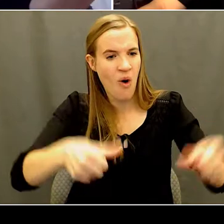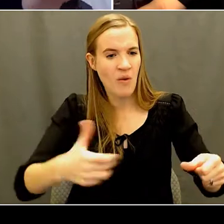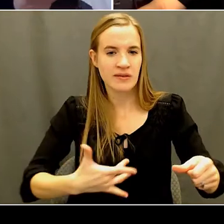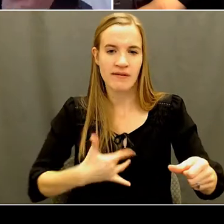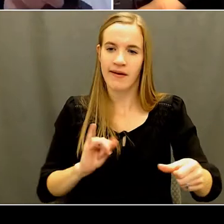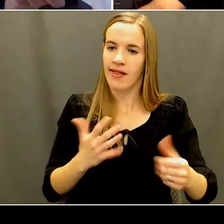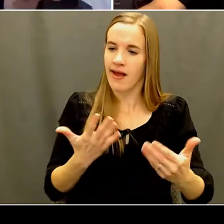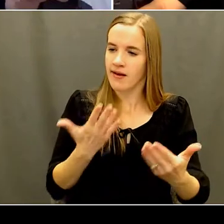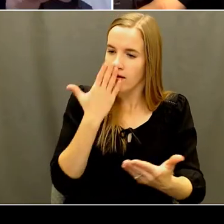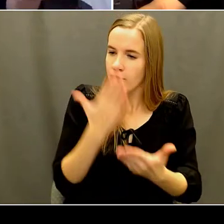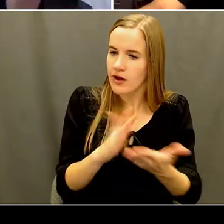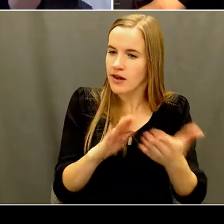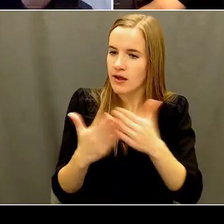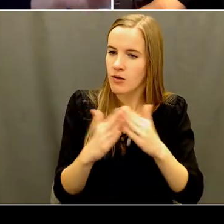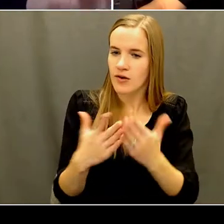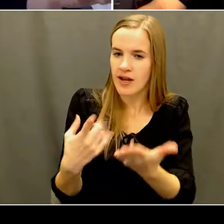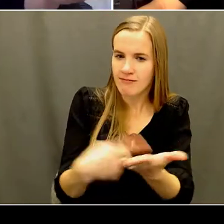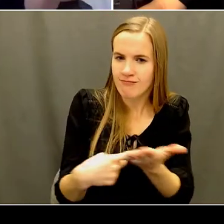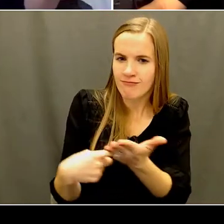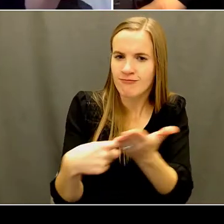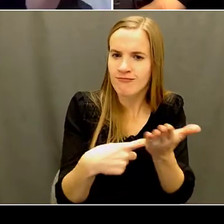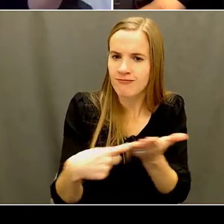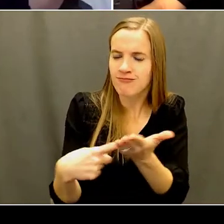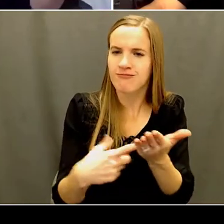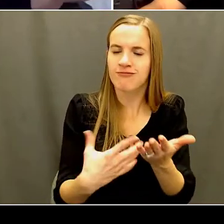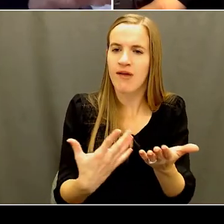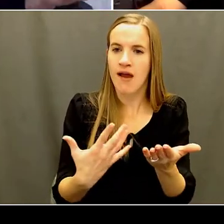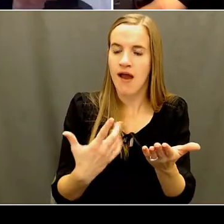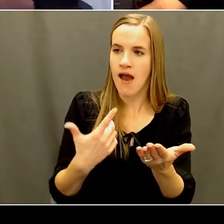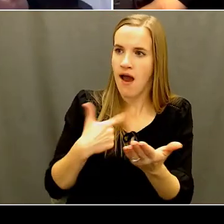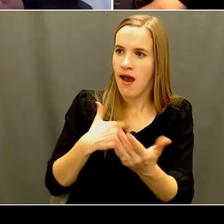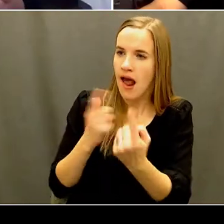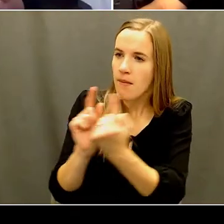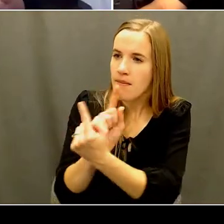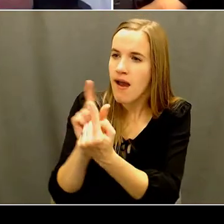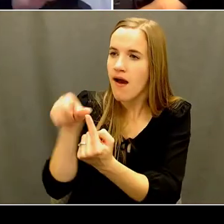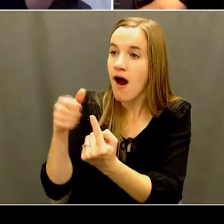expertise, both the kind of grassroots advocacy expertise and this like